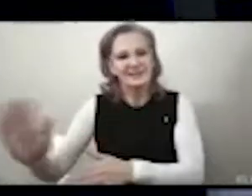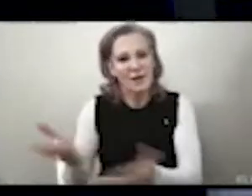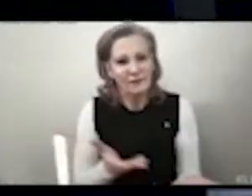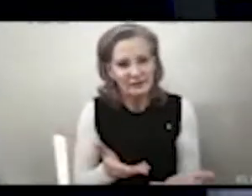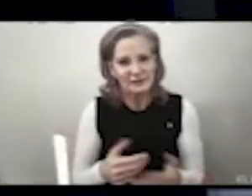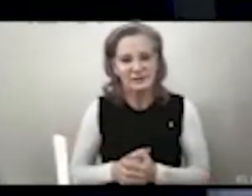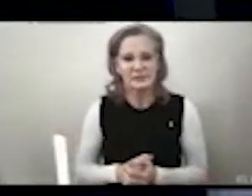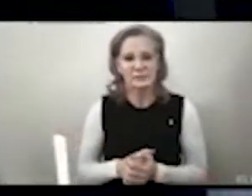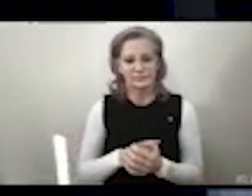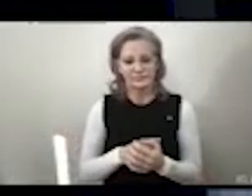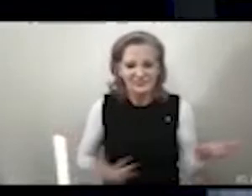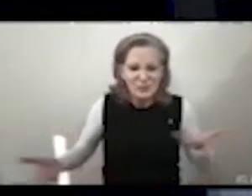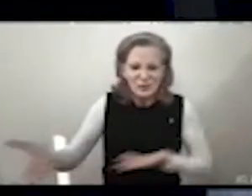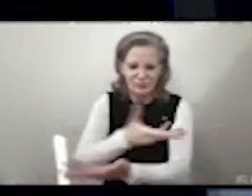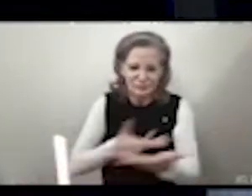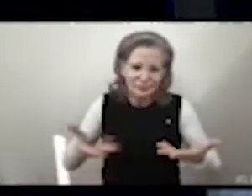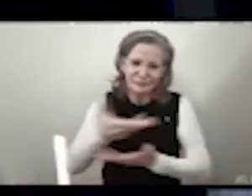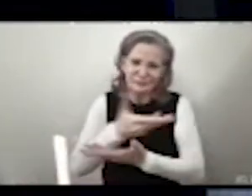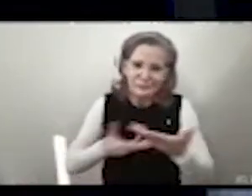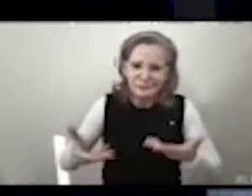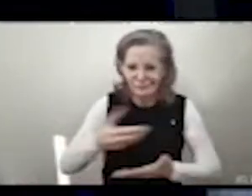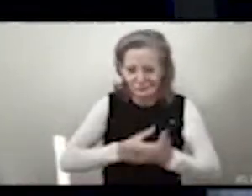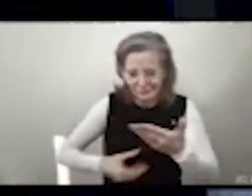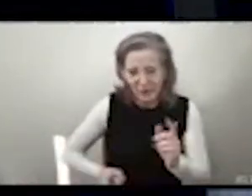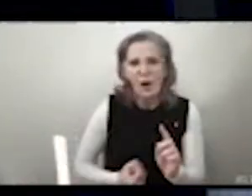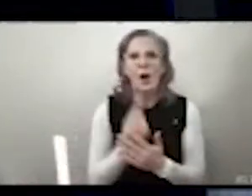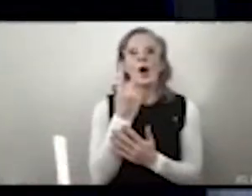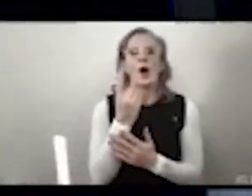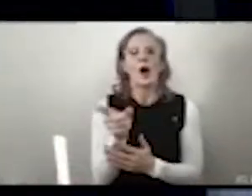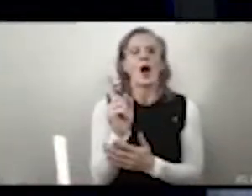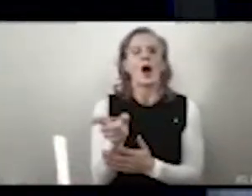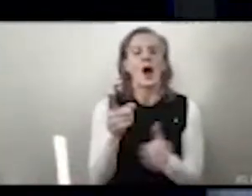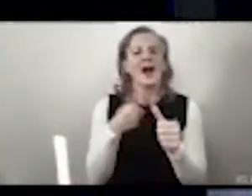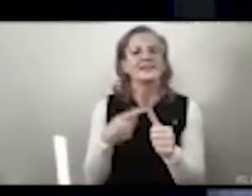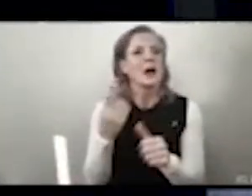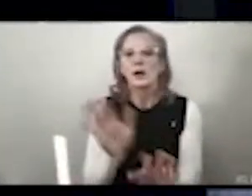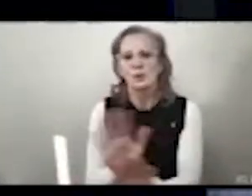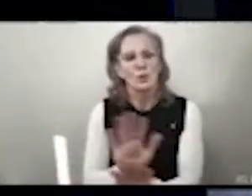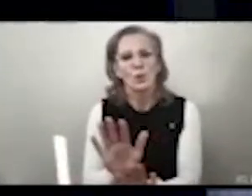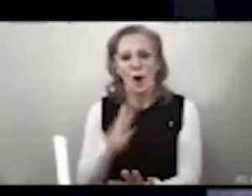answer", but to support discussion and debate by providing a platform to raise and discuss key issues informed